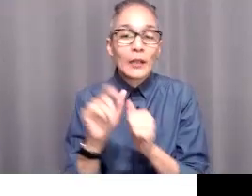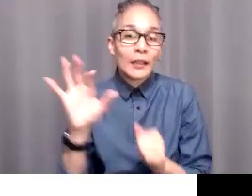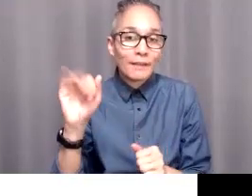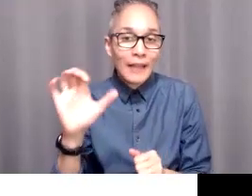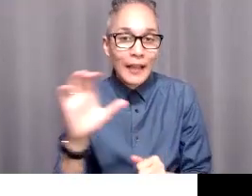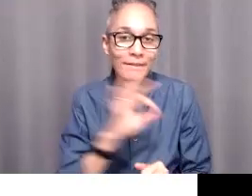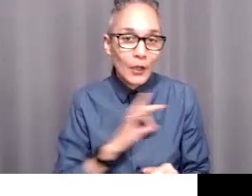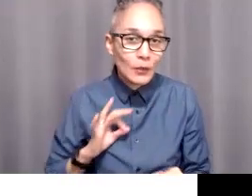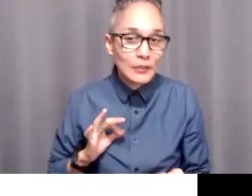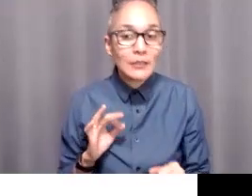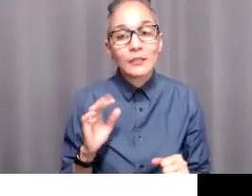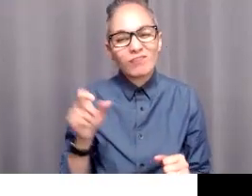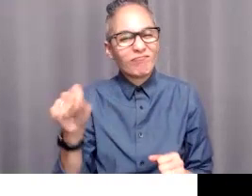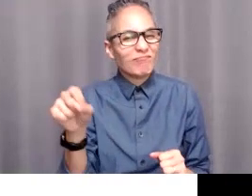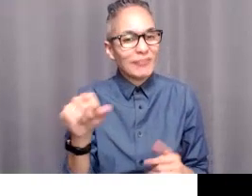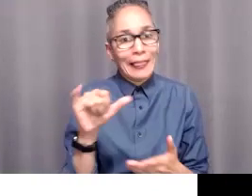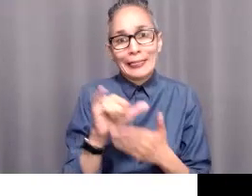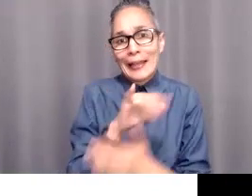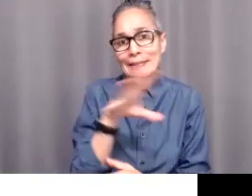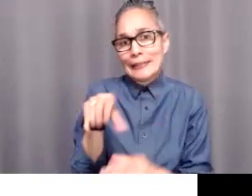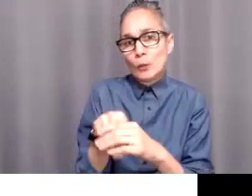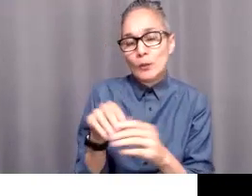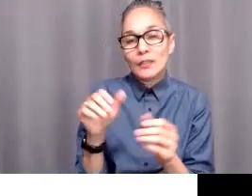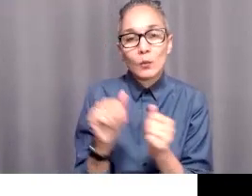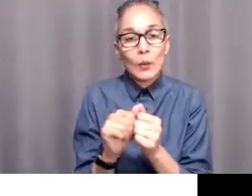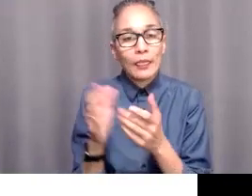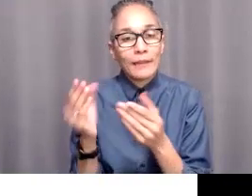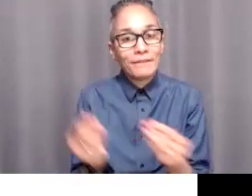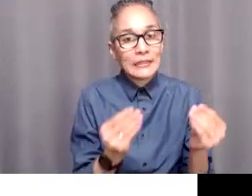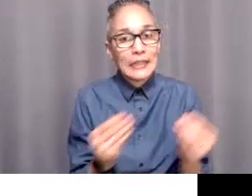so that is included in the, you know, facilitating of a discussion.